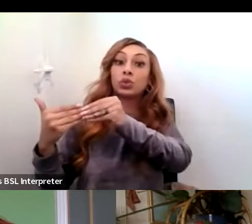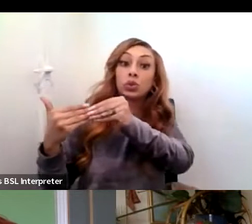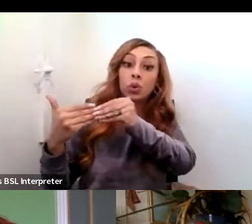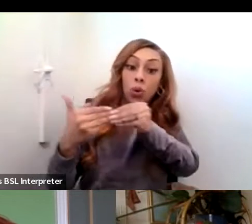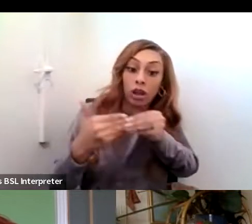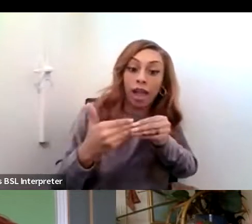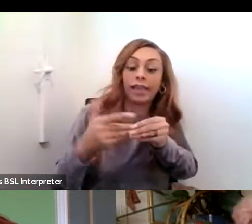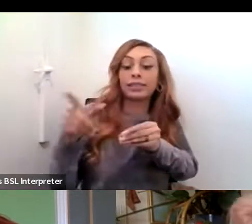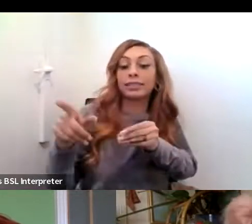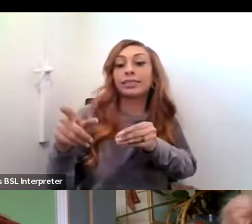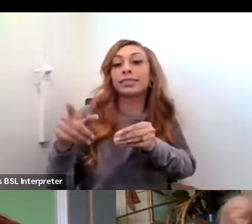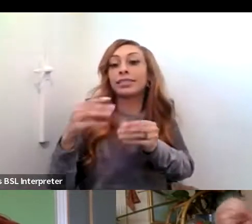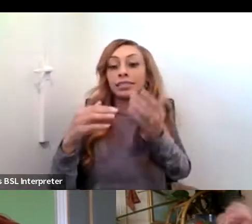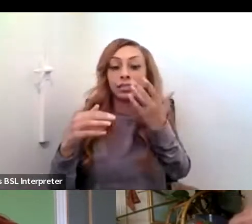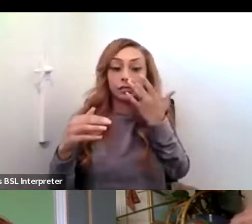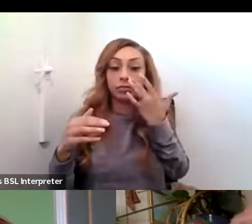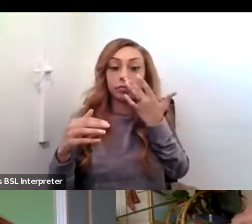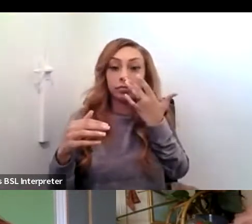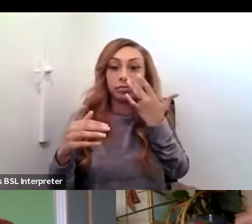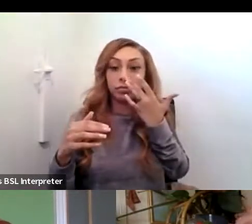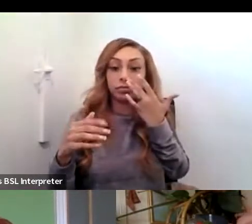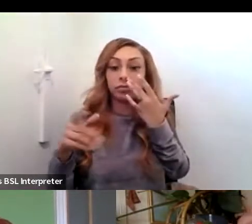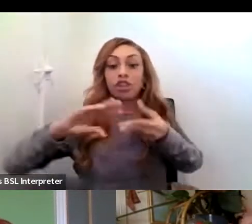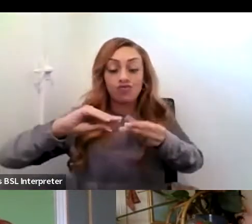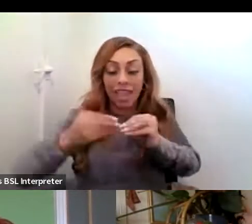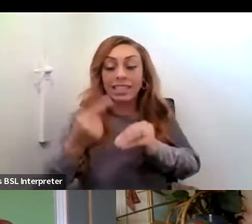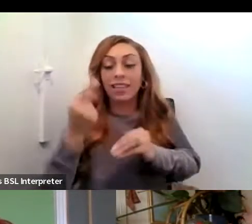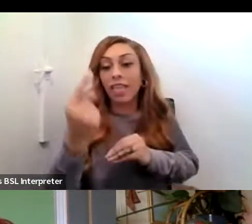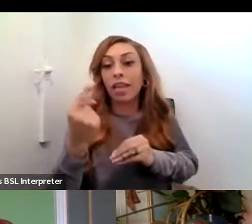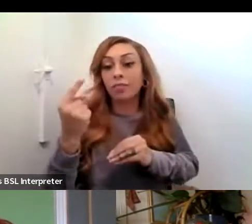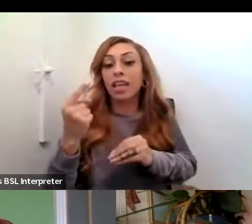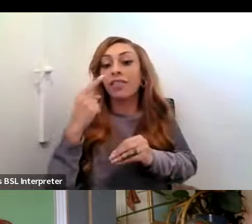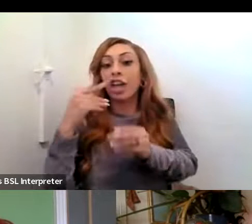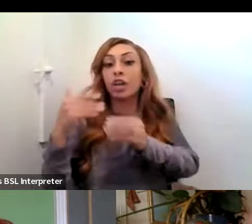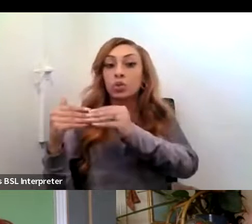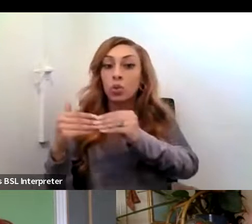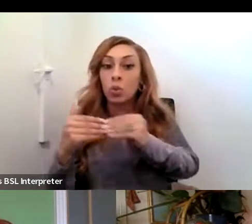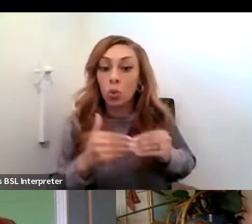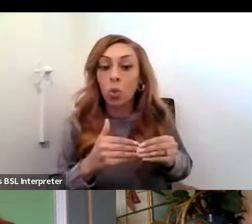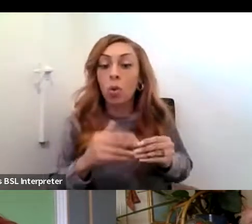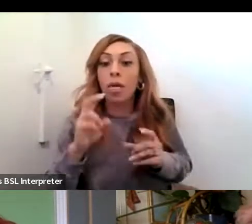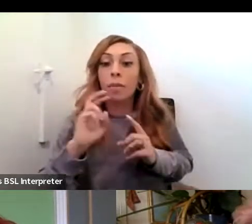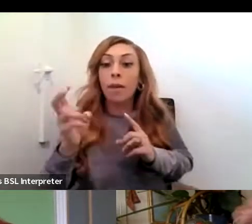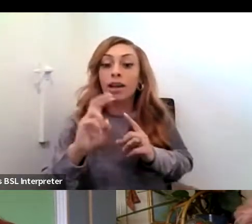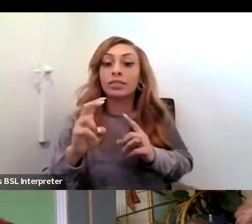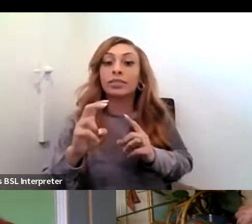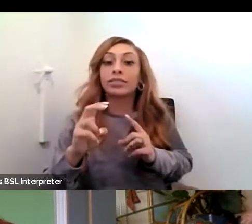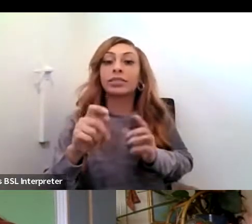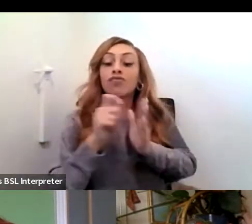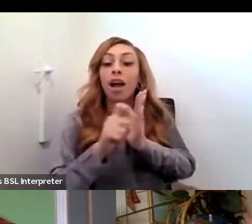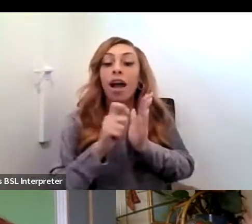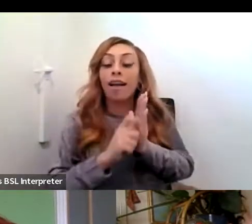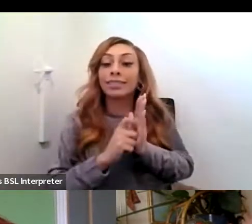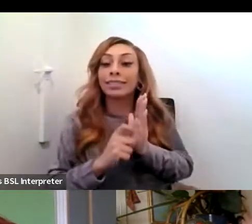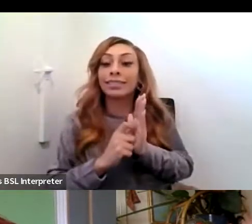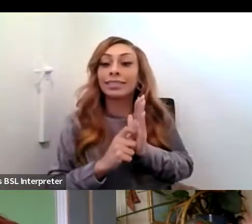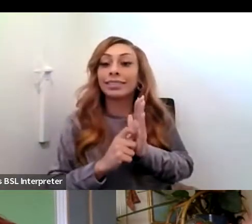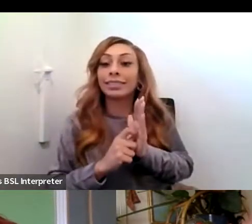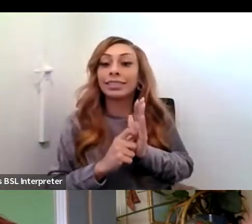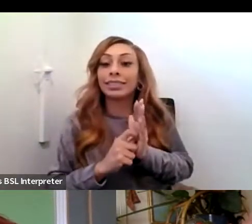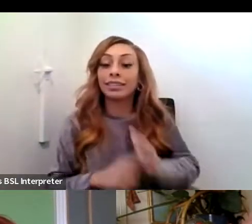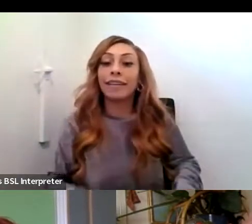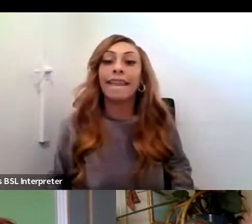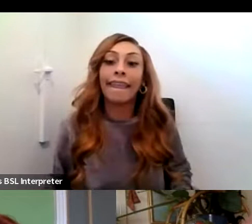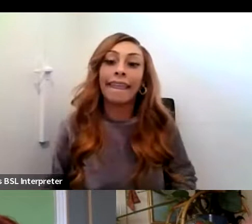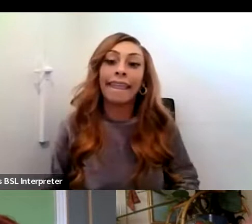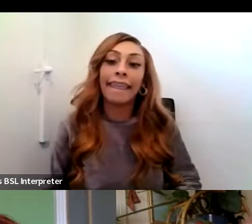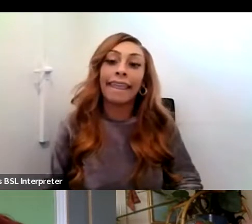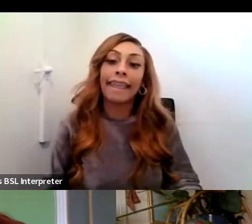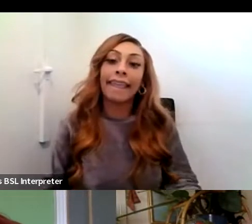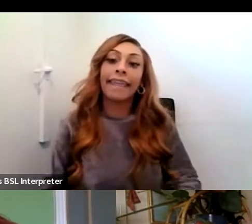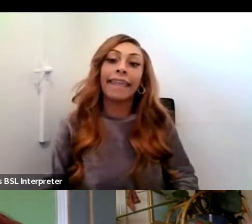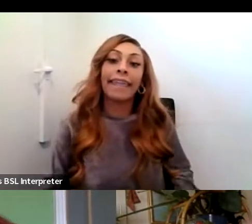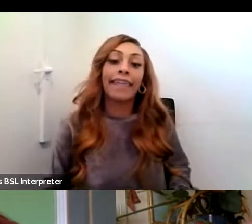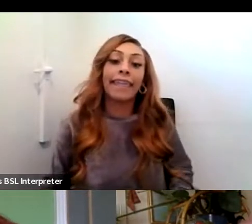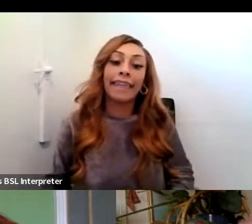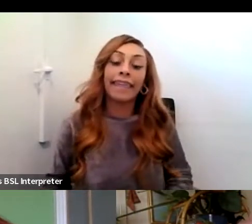We have somebody who is a creative writer to do the audio description.